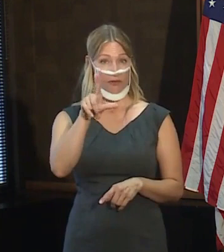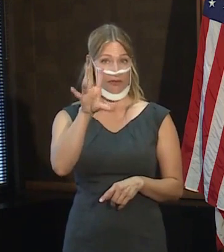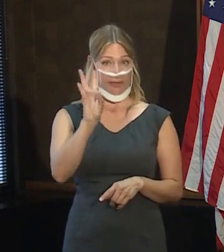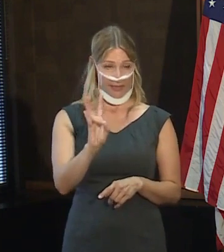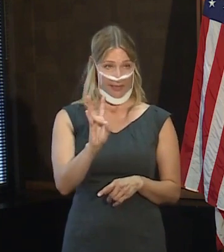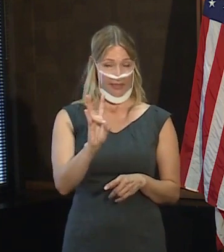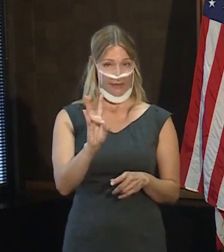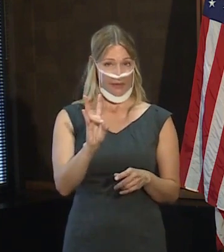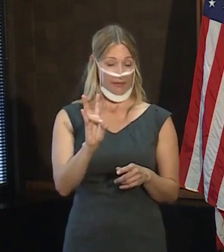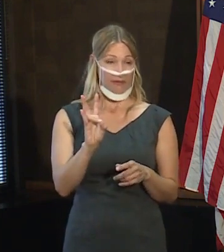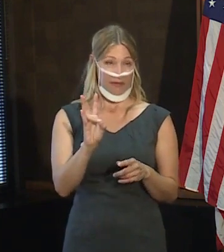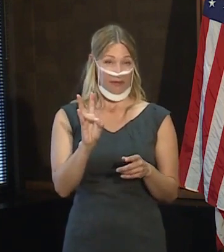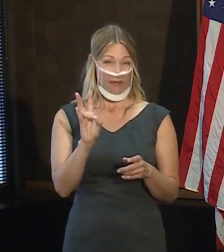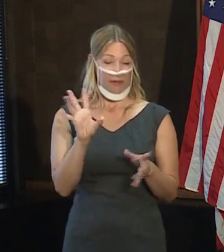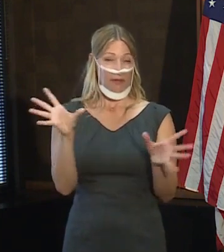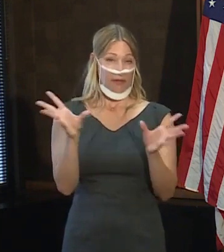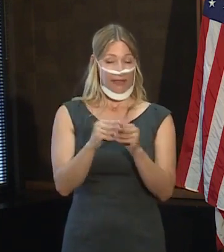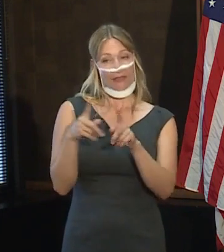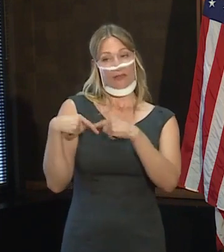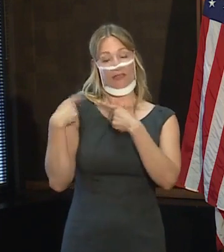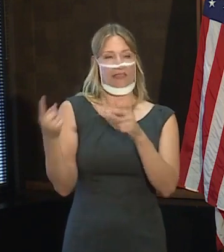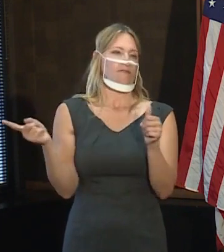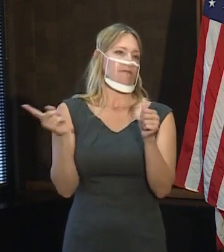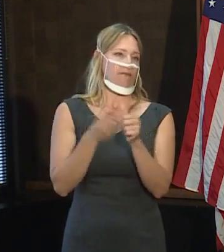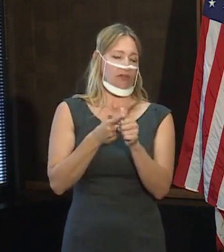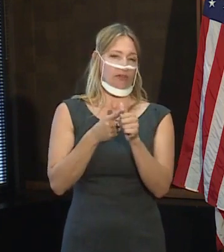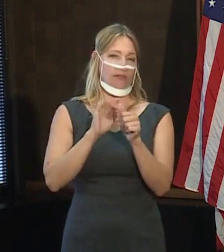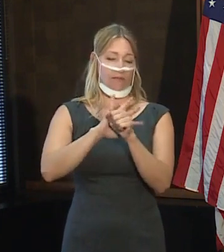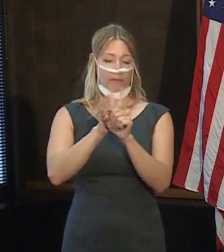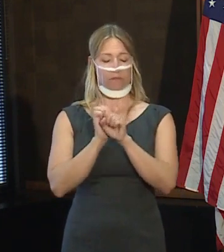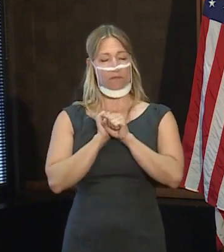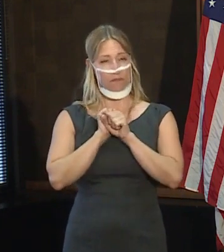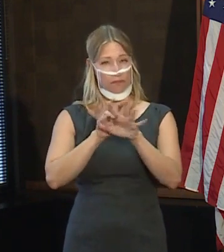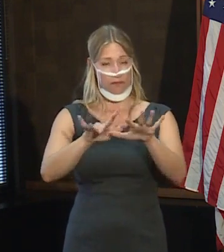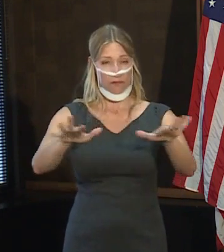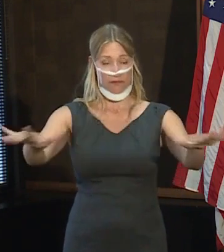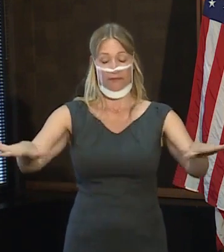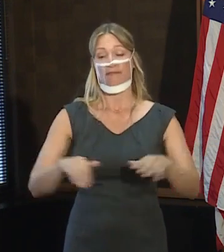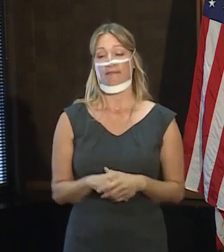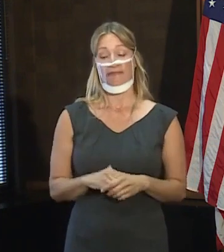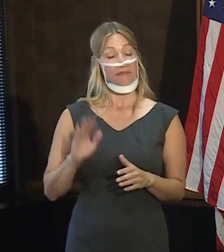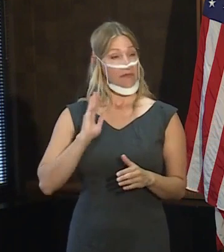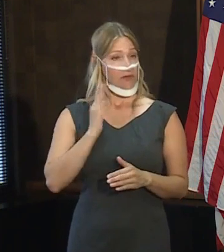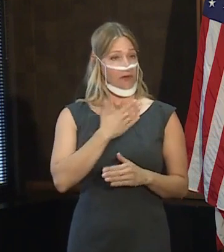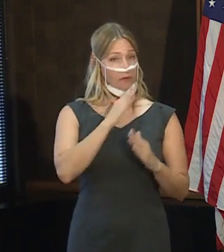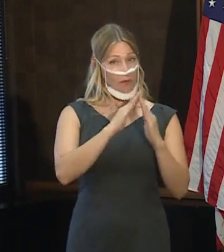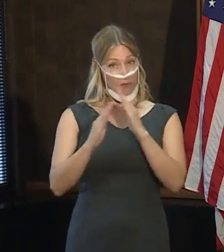AND WE HAVE A TOTAL OF CO2 FOUR-YEAR-OLD HUNDRED AND TWENTY CASES SINCE THE PANDEMIC.